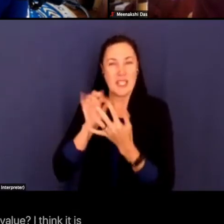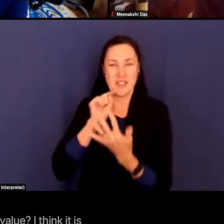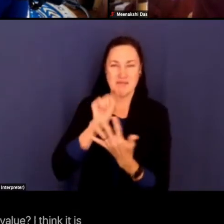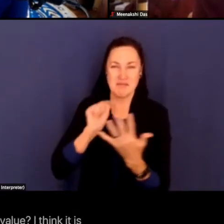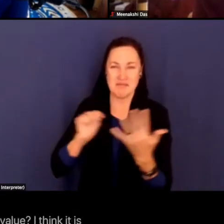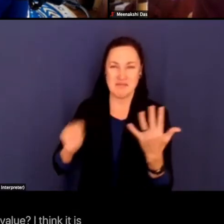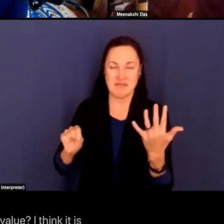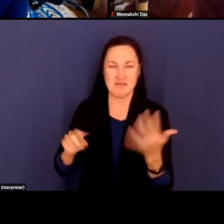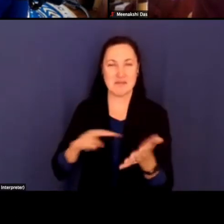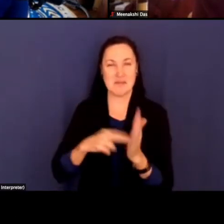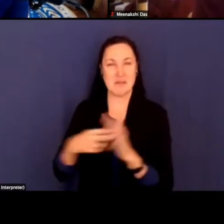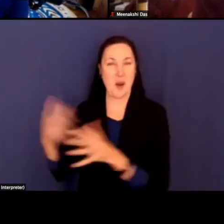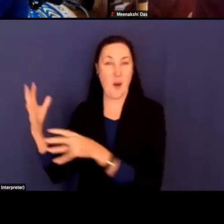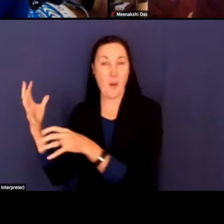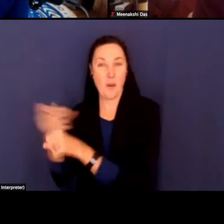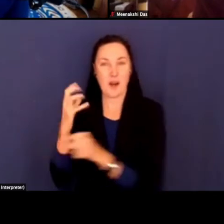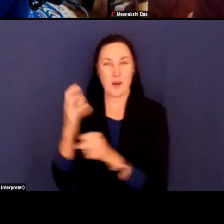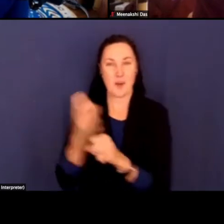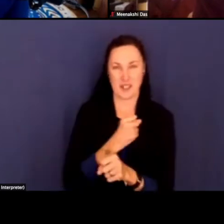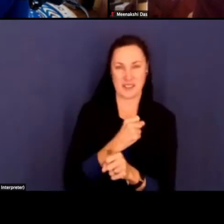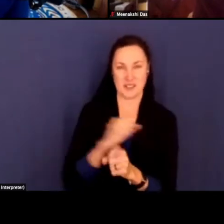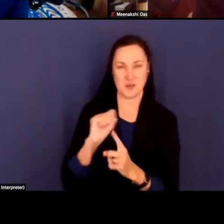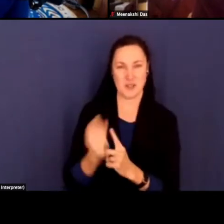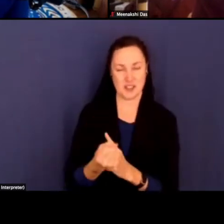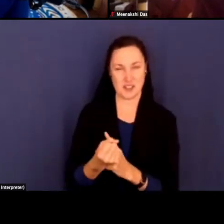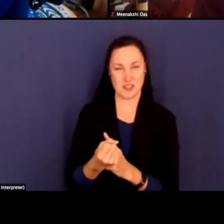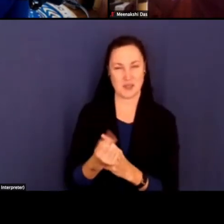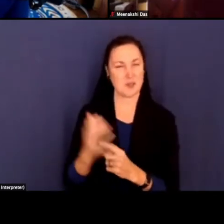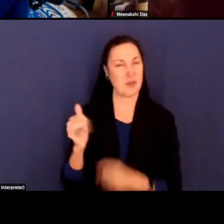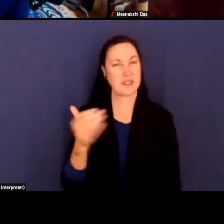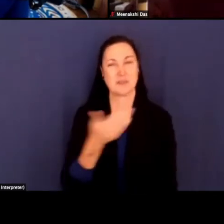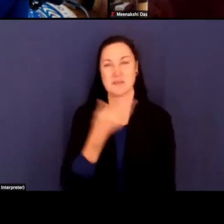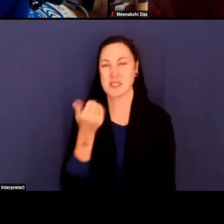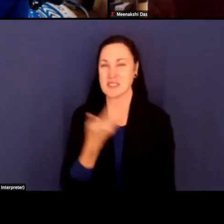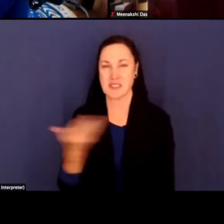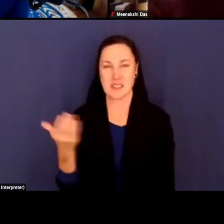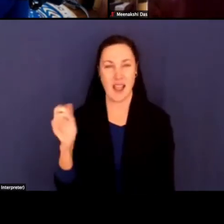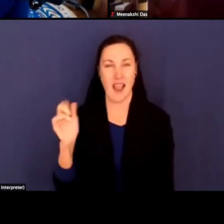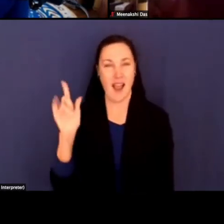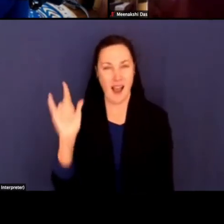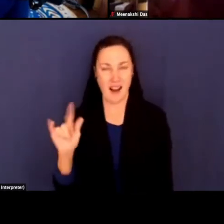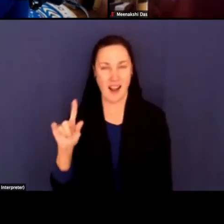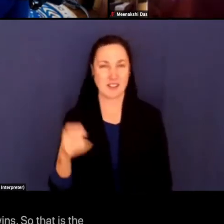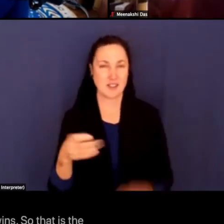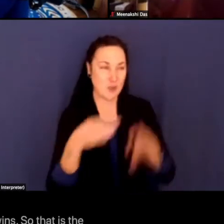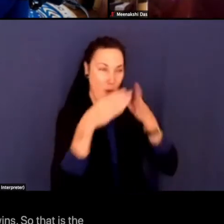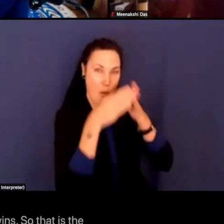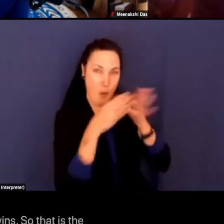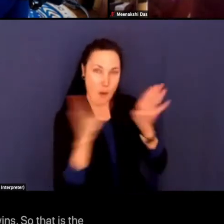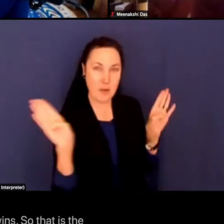So that is the best way to form alliances and just be accepting, be approachable and